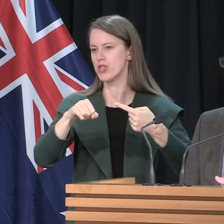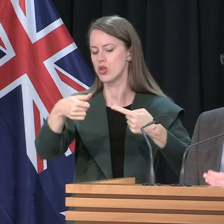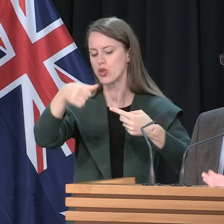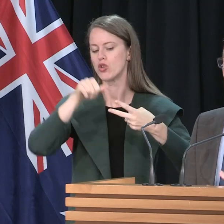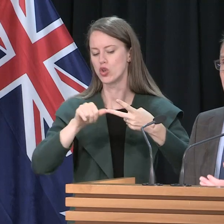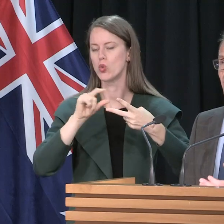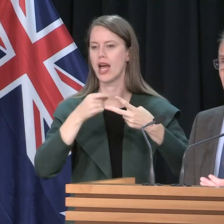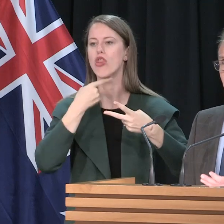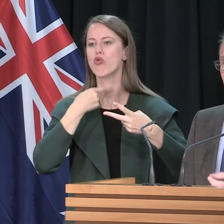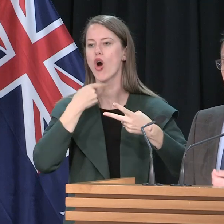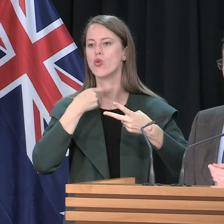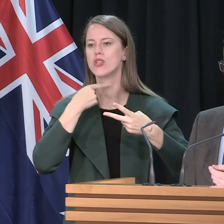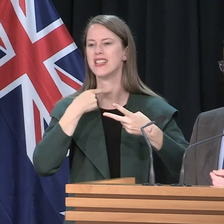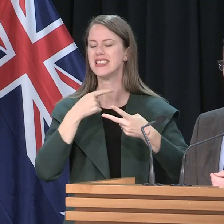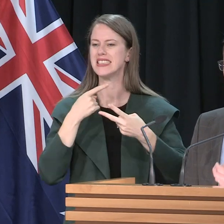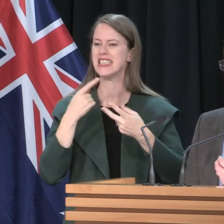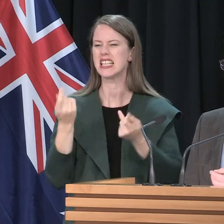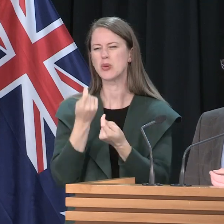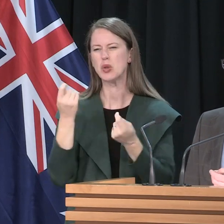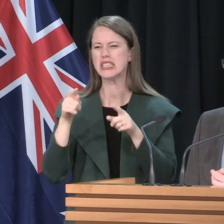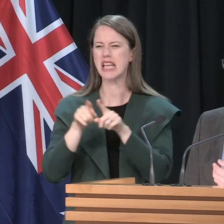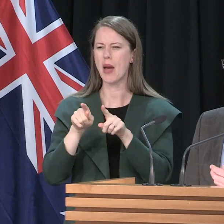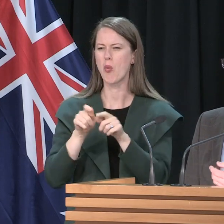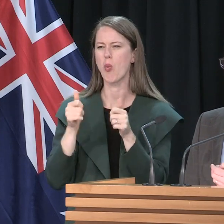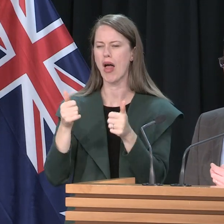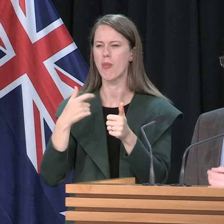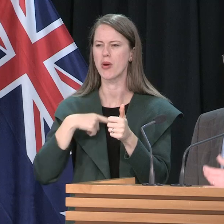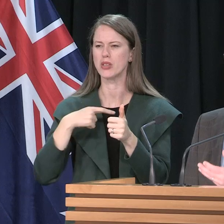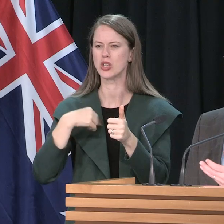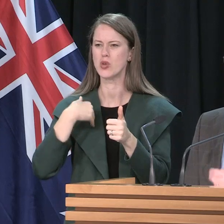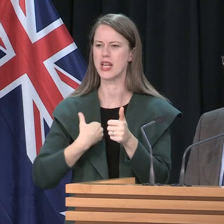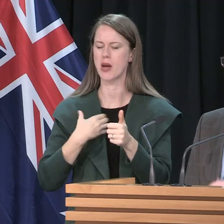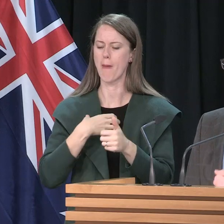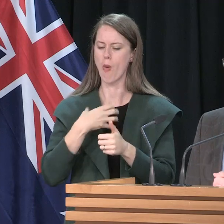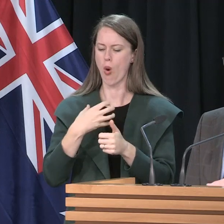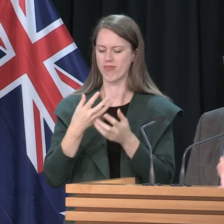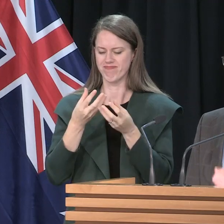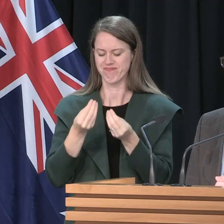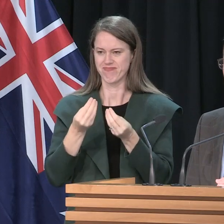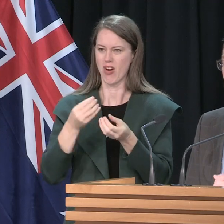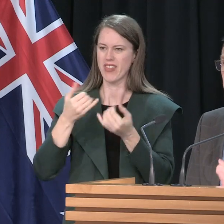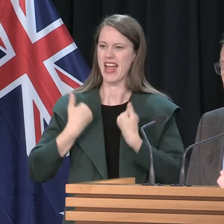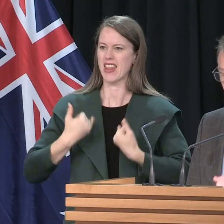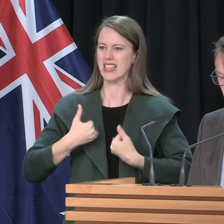will be appropriate for a throat swab to also be used. The throat swab is slightly